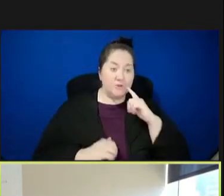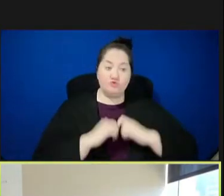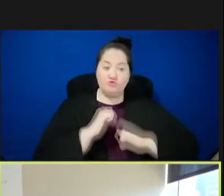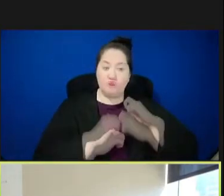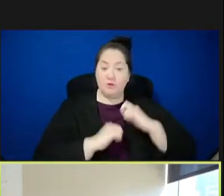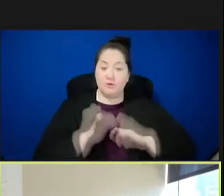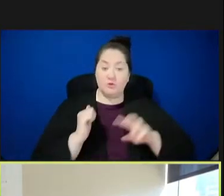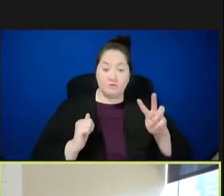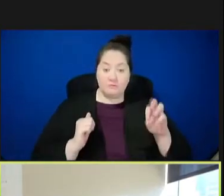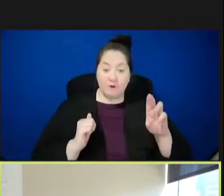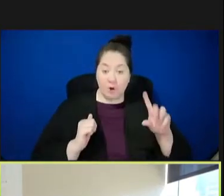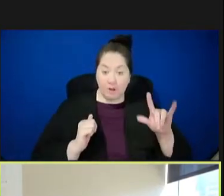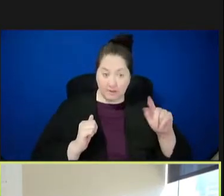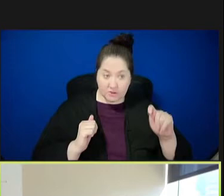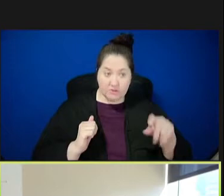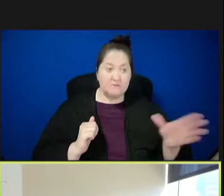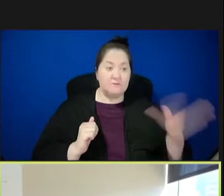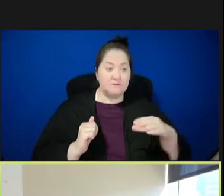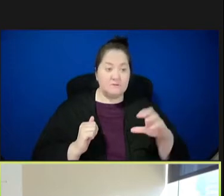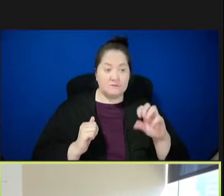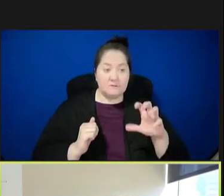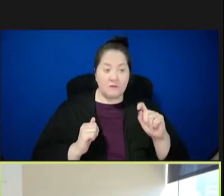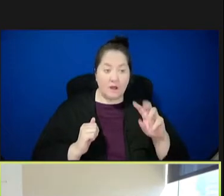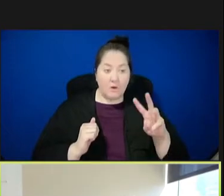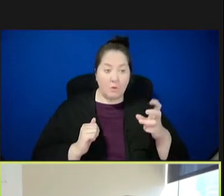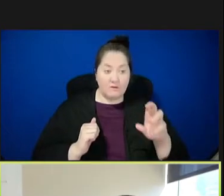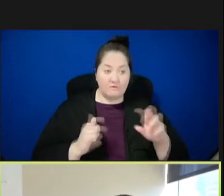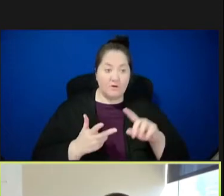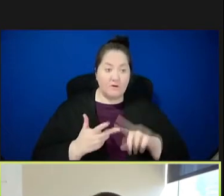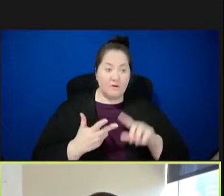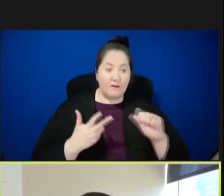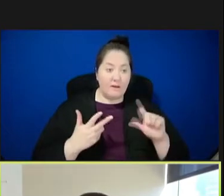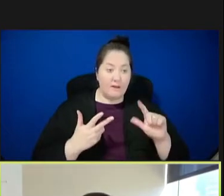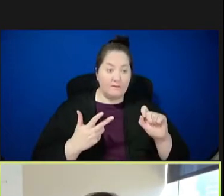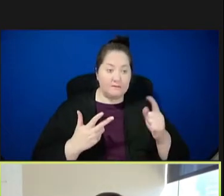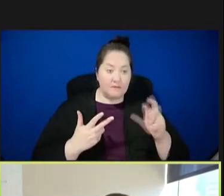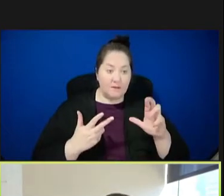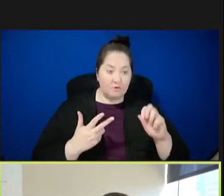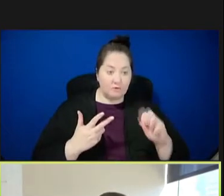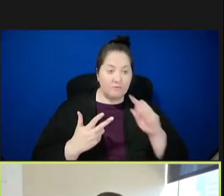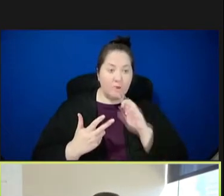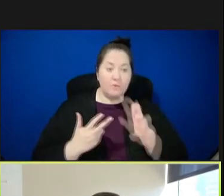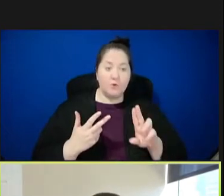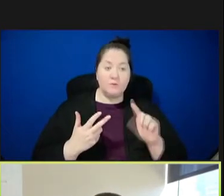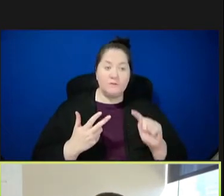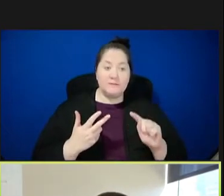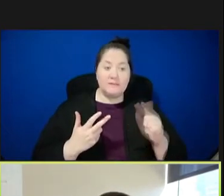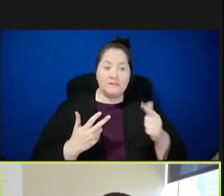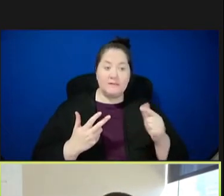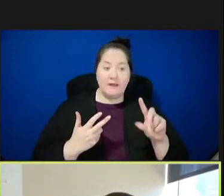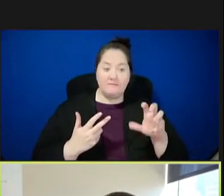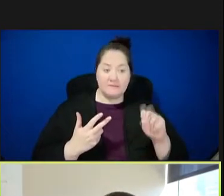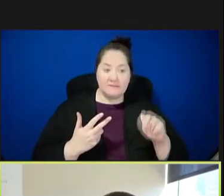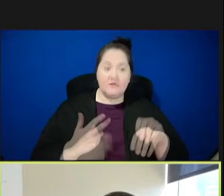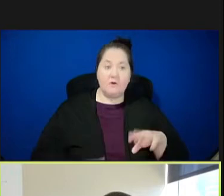Dr. Scott Weaver and Alexander Freiber from UTMB Galveston handle a lot of our BSL-4 work. T-cell